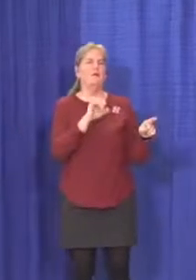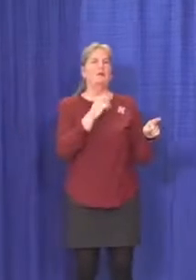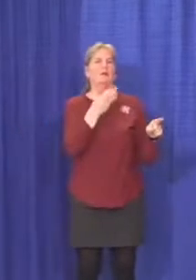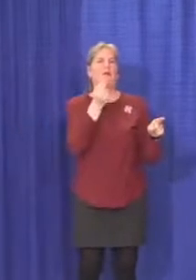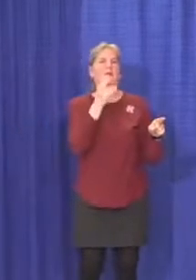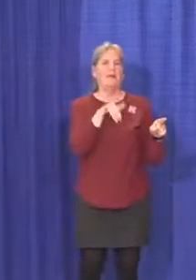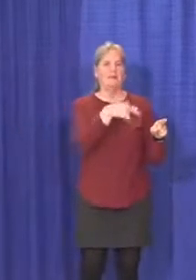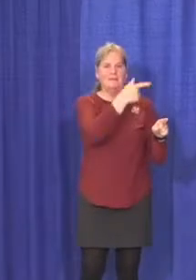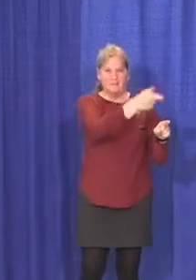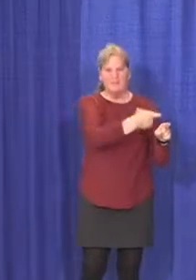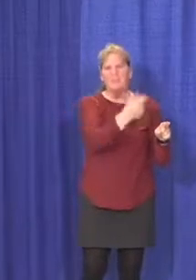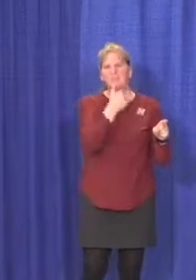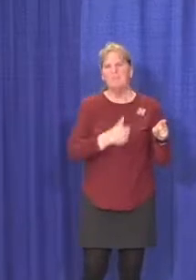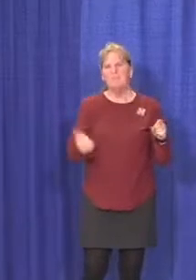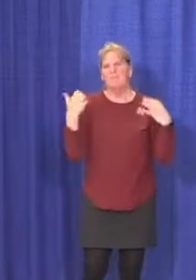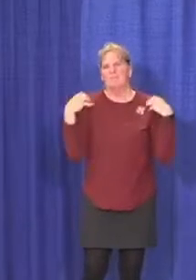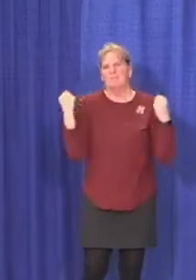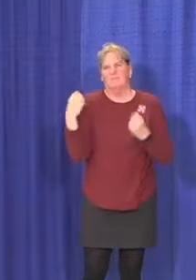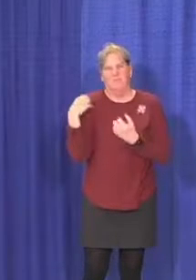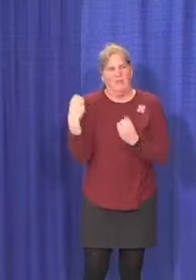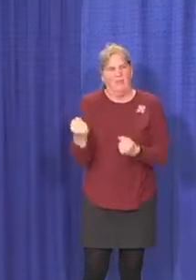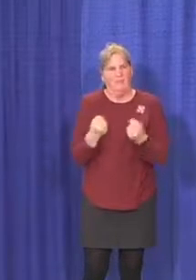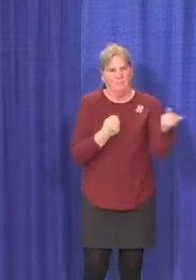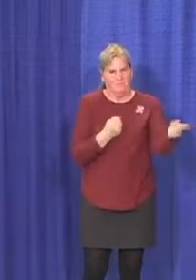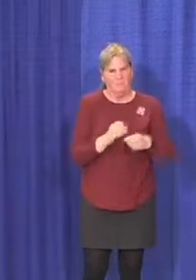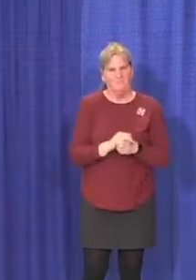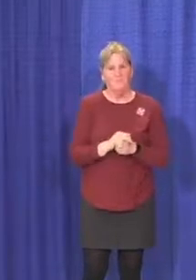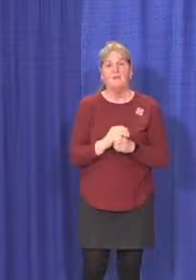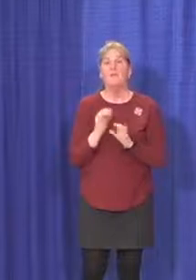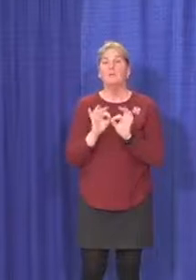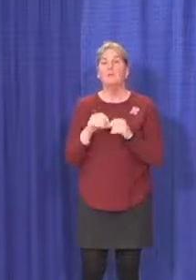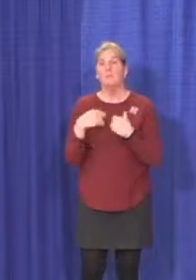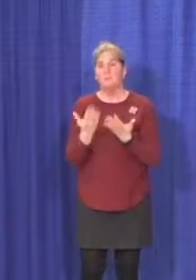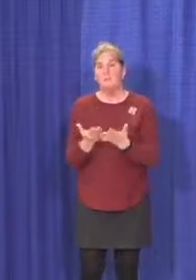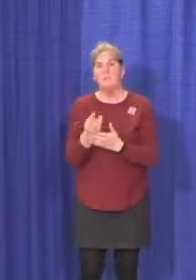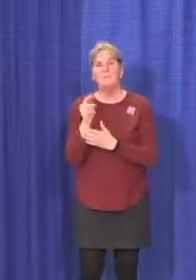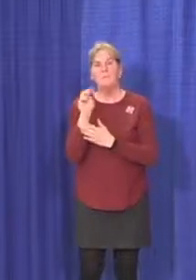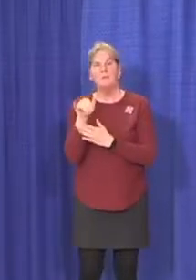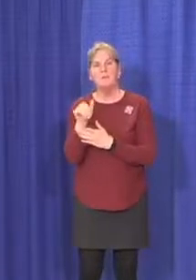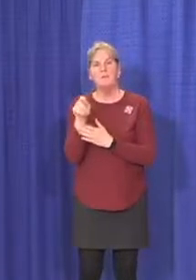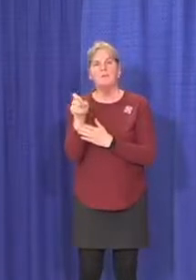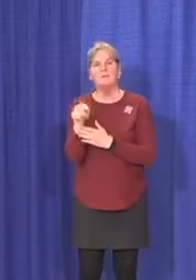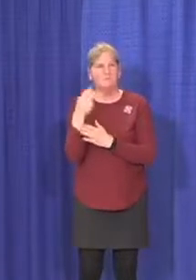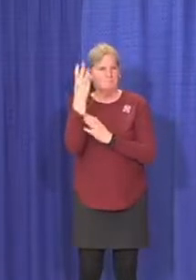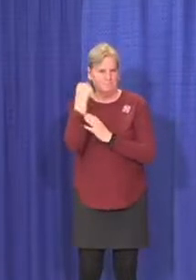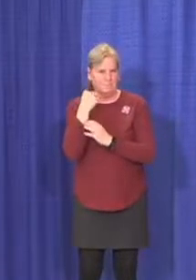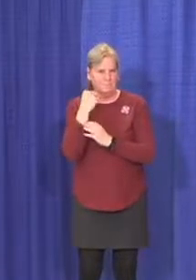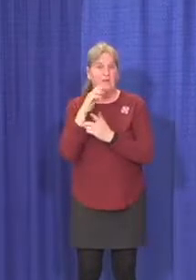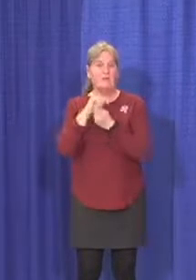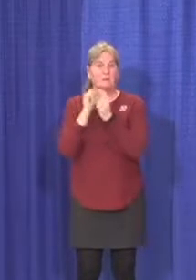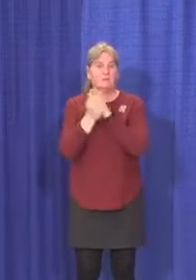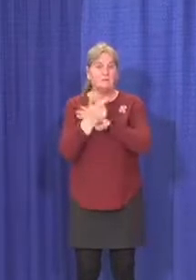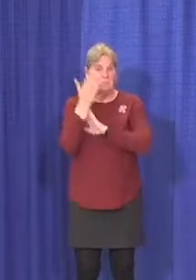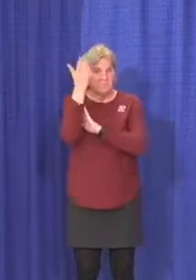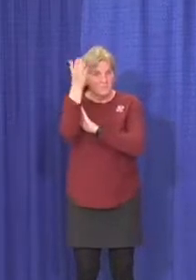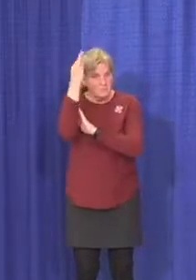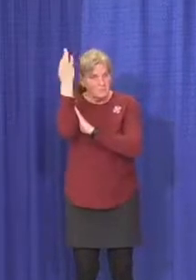Officer of Health Doctor Brendan Hanley. Our sign language interpretation is provided by Mary Tiessen and